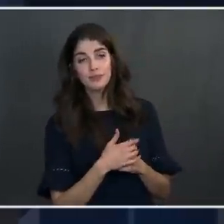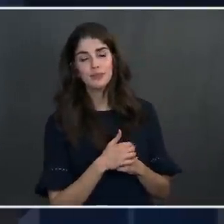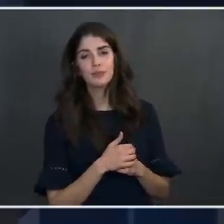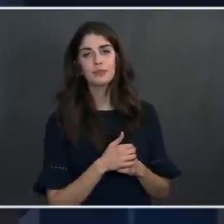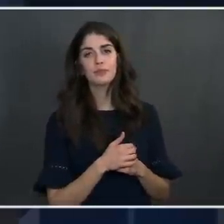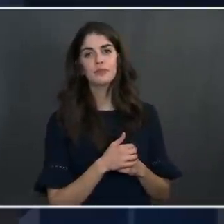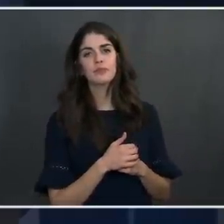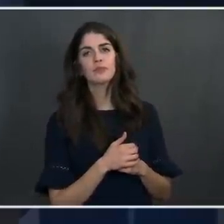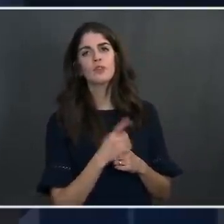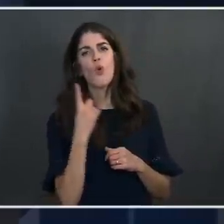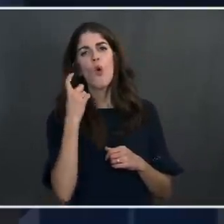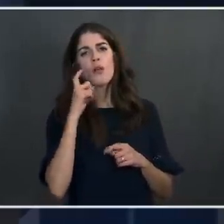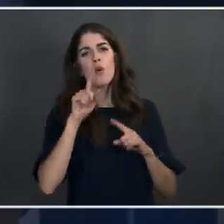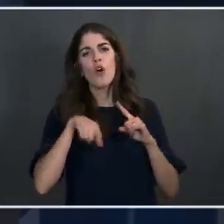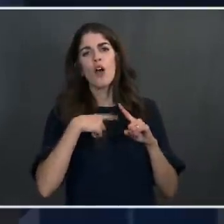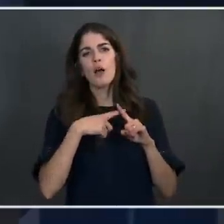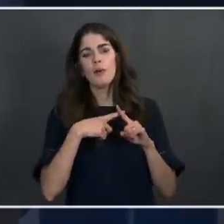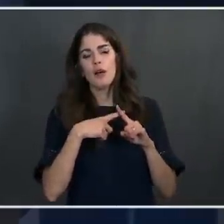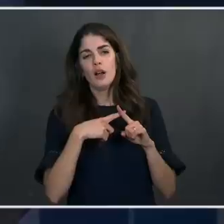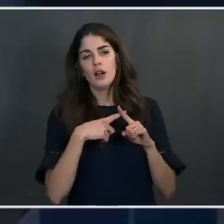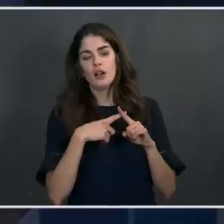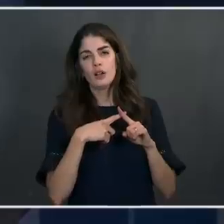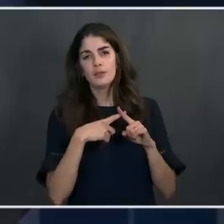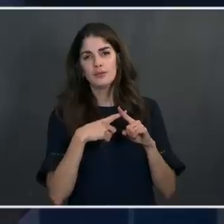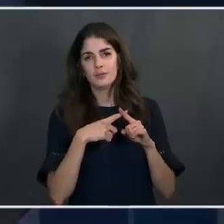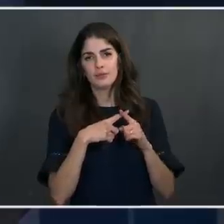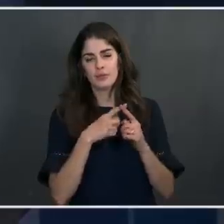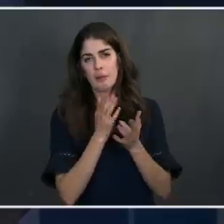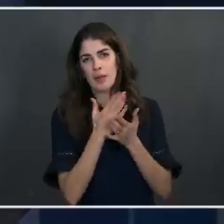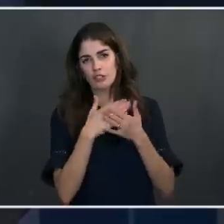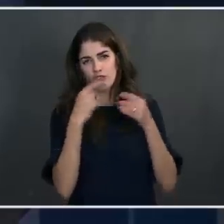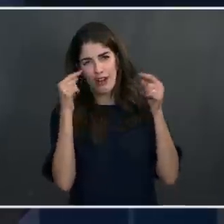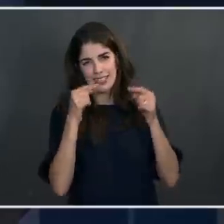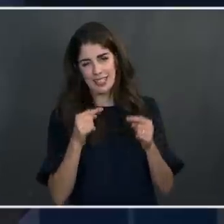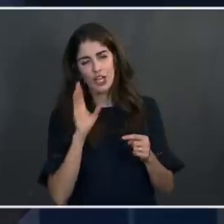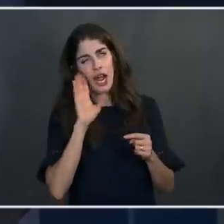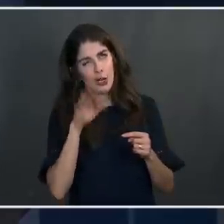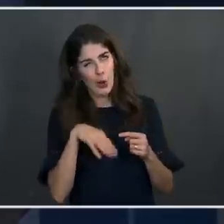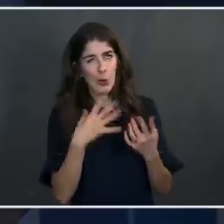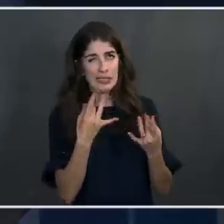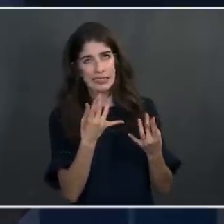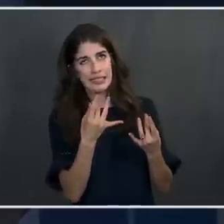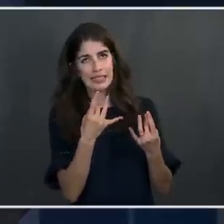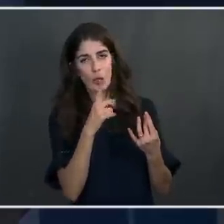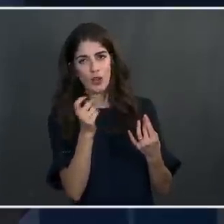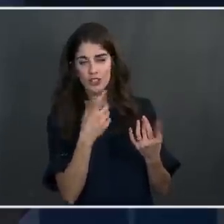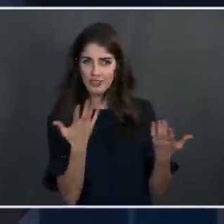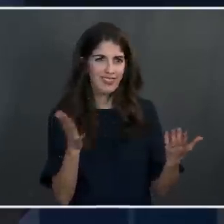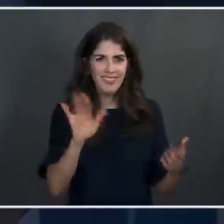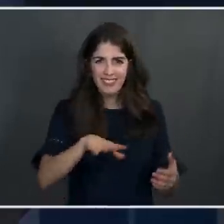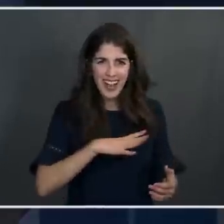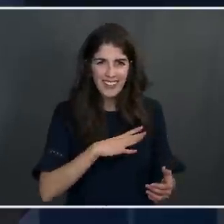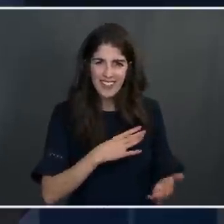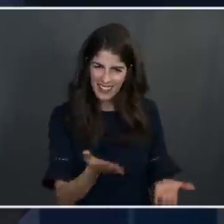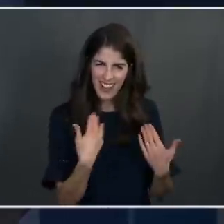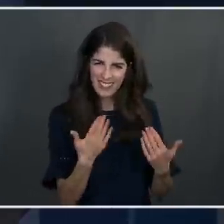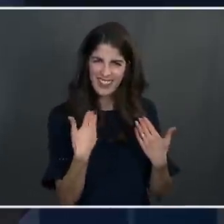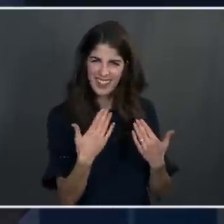The Press: One more on you've heard the topic reconciliation. I know it's wonky, but- Ms. Psaki: That's okay. That's what we're here for. Policy's back.